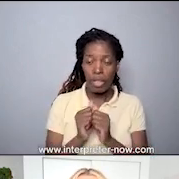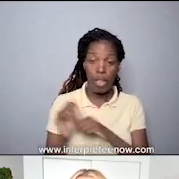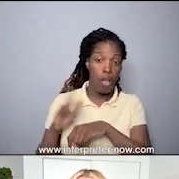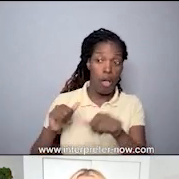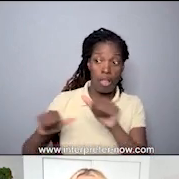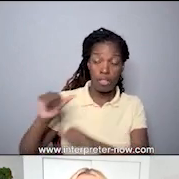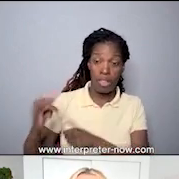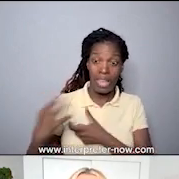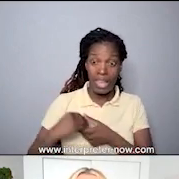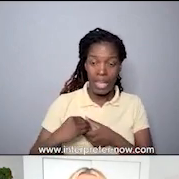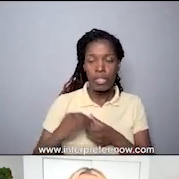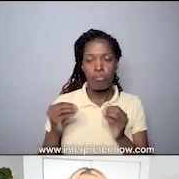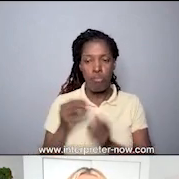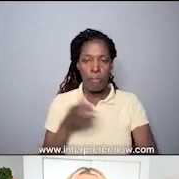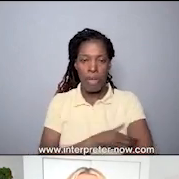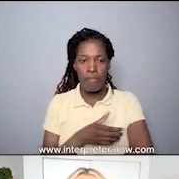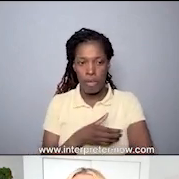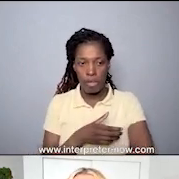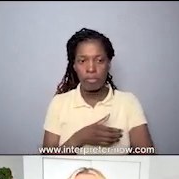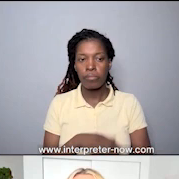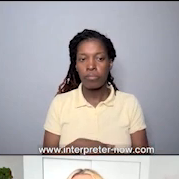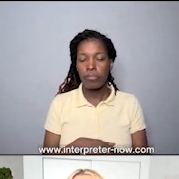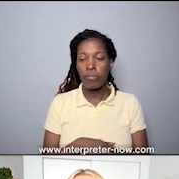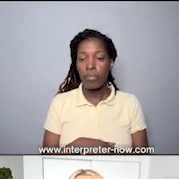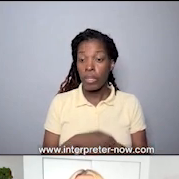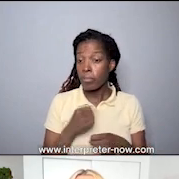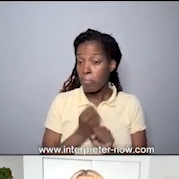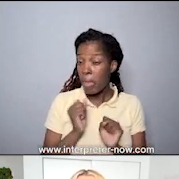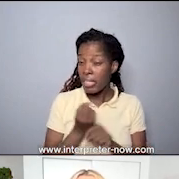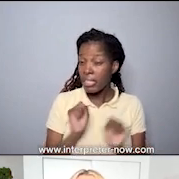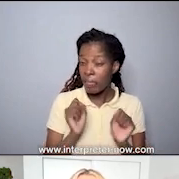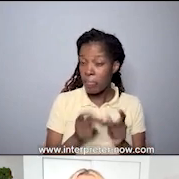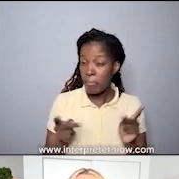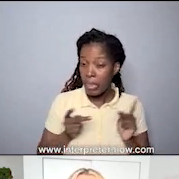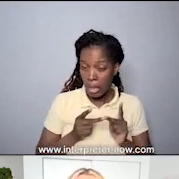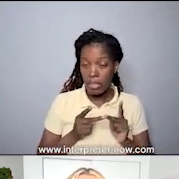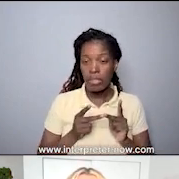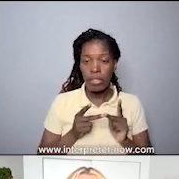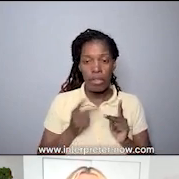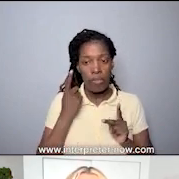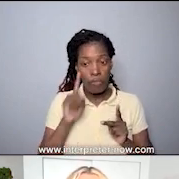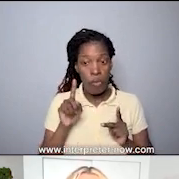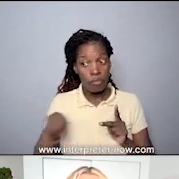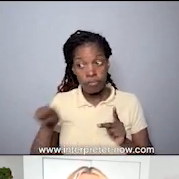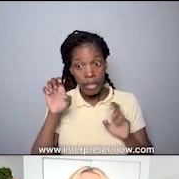Seek to educate each other on your learning journey, and create a safe space for everybody to do this together.